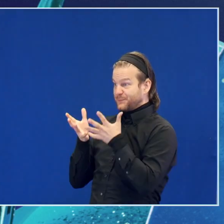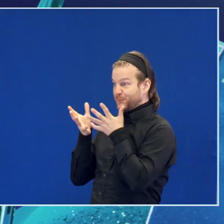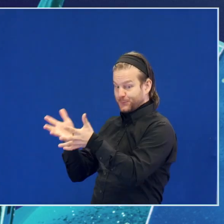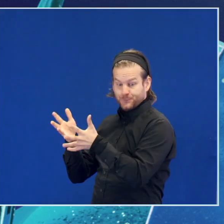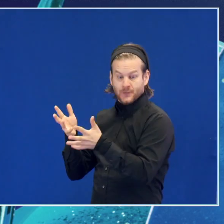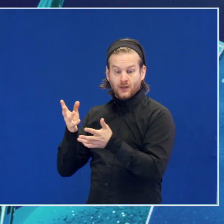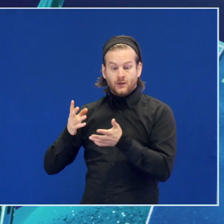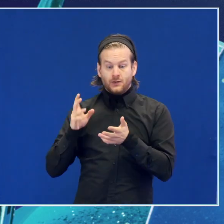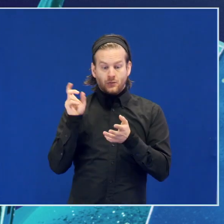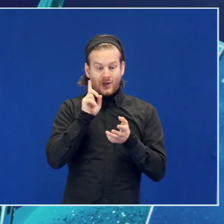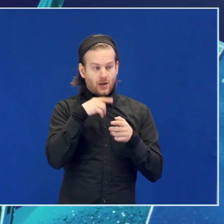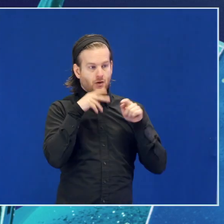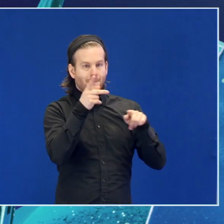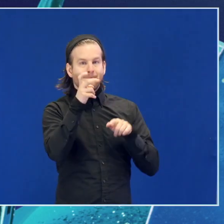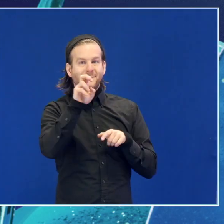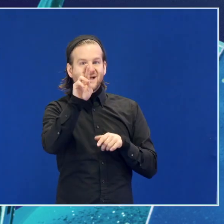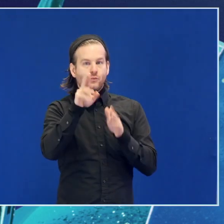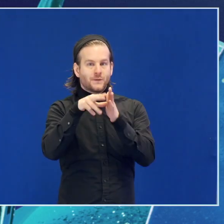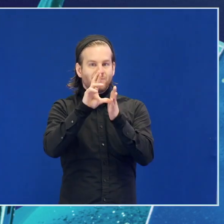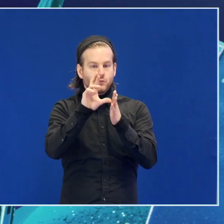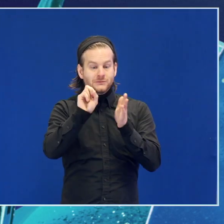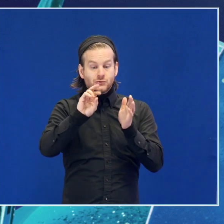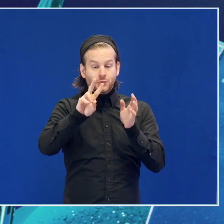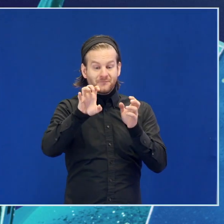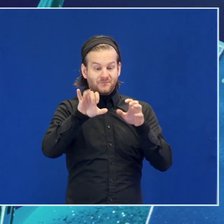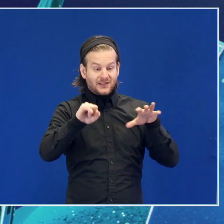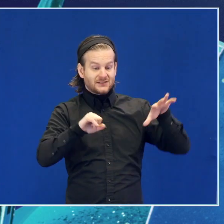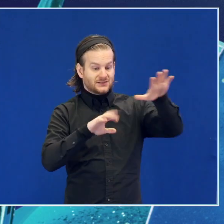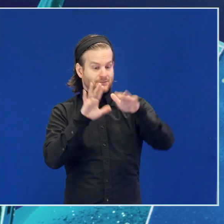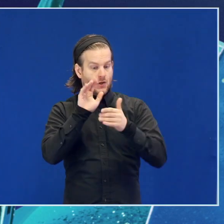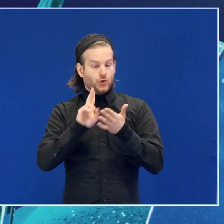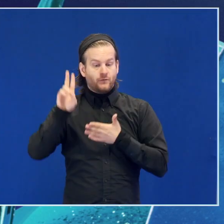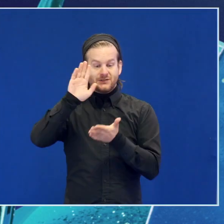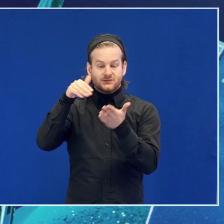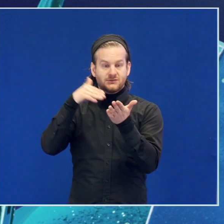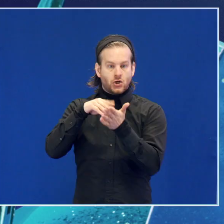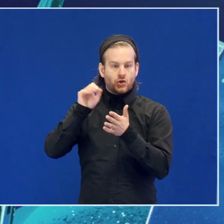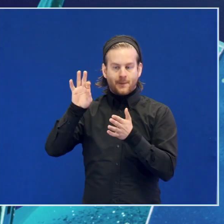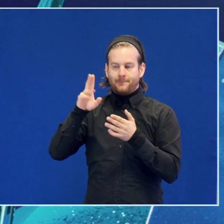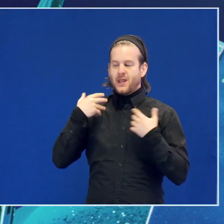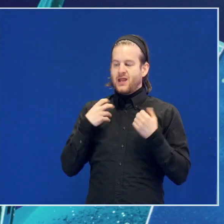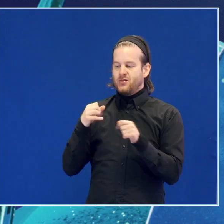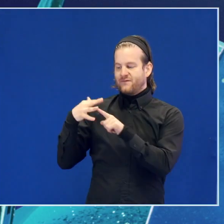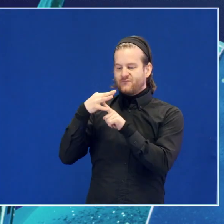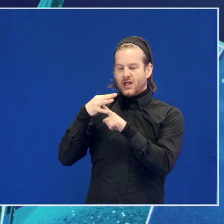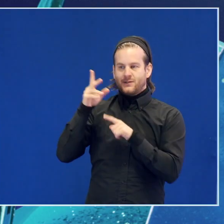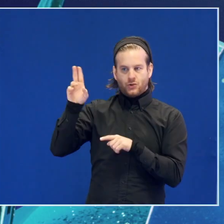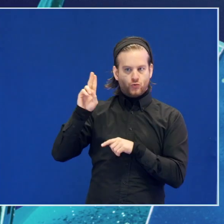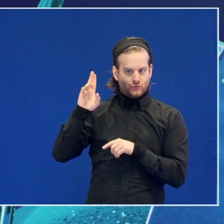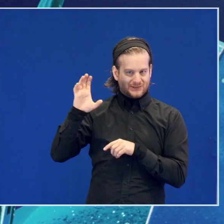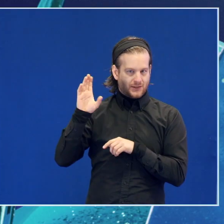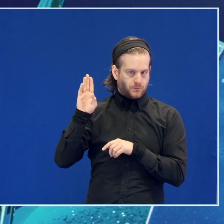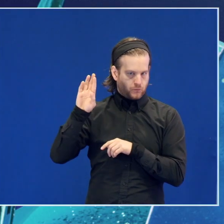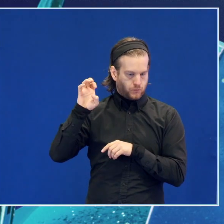for the Built Environment at UC Berkeley in order to remove bias so that we could better understand demographics